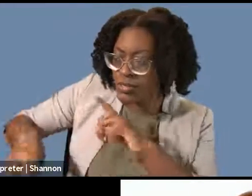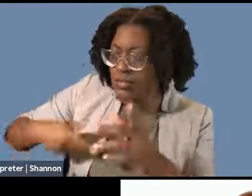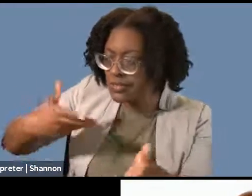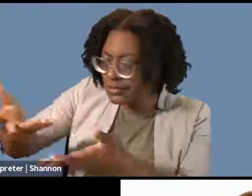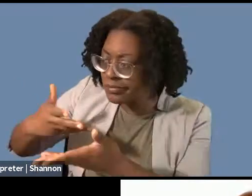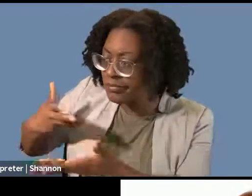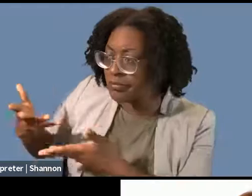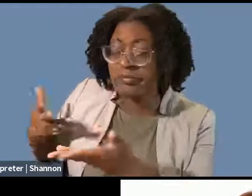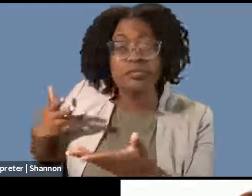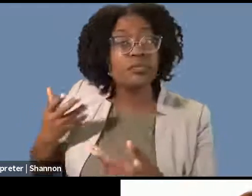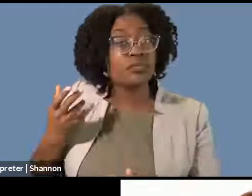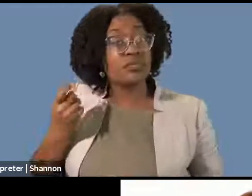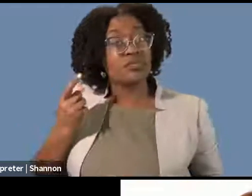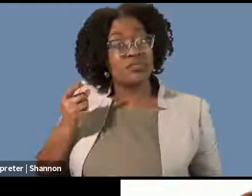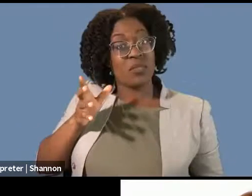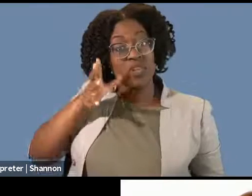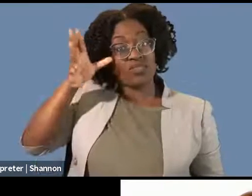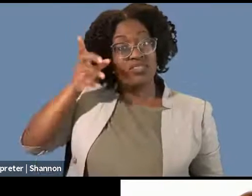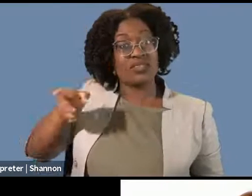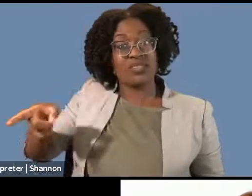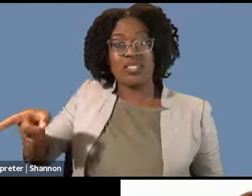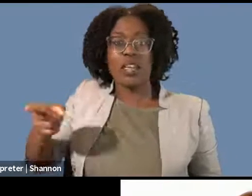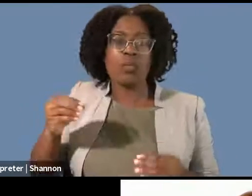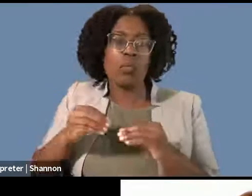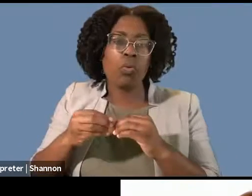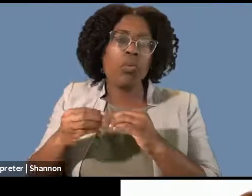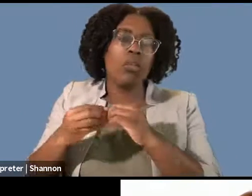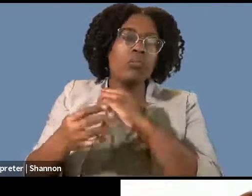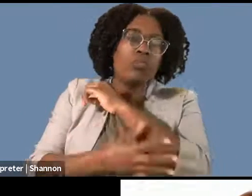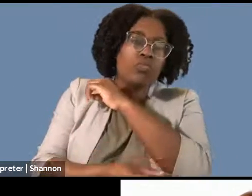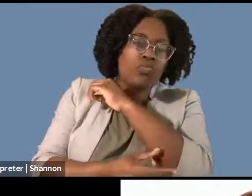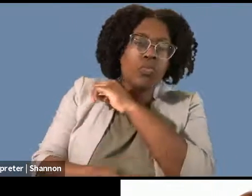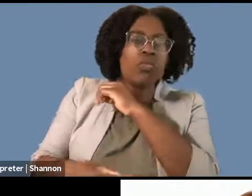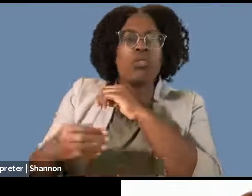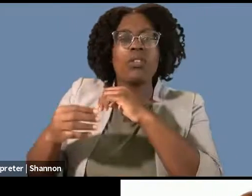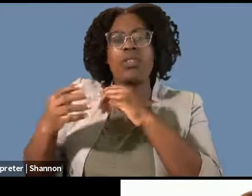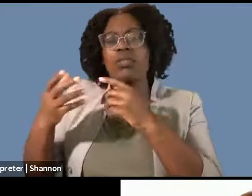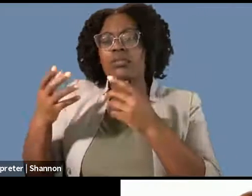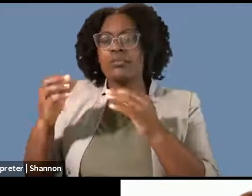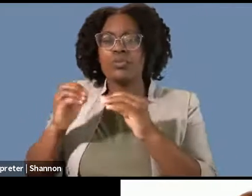to create a more middle-class lifestyle for us and didn't interact with a lot of other African